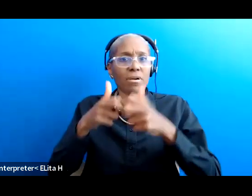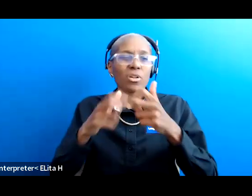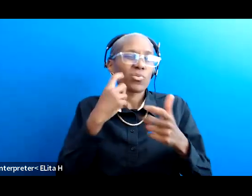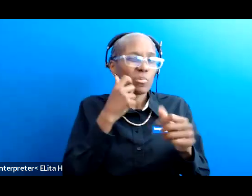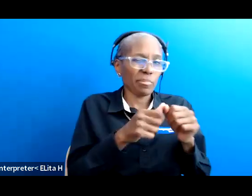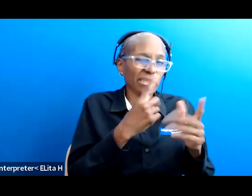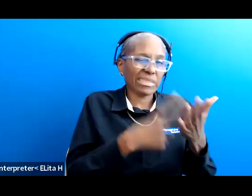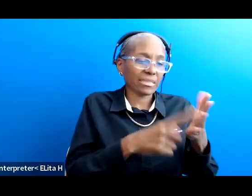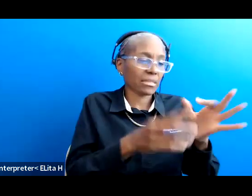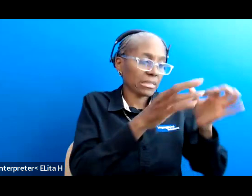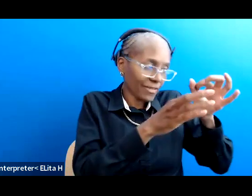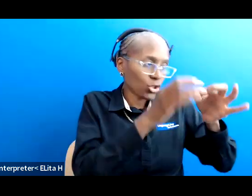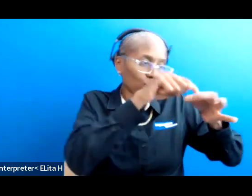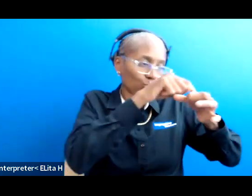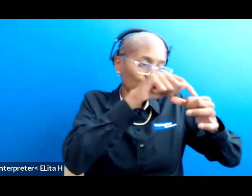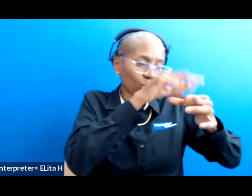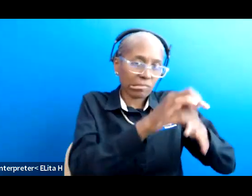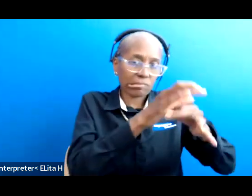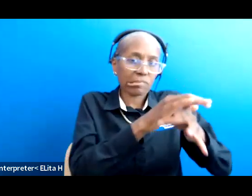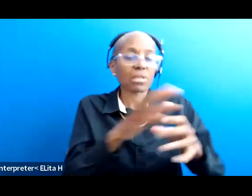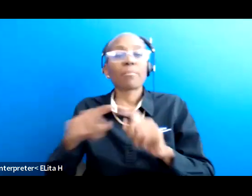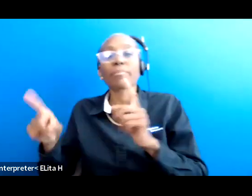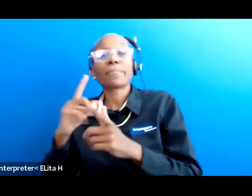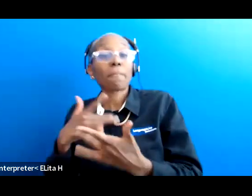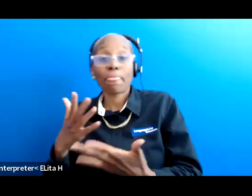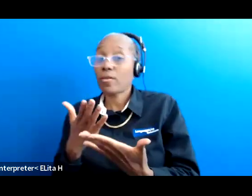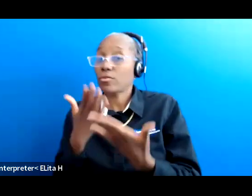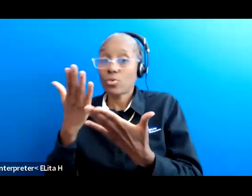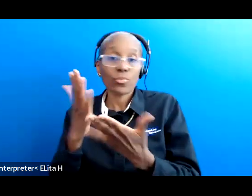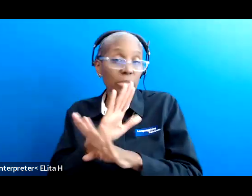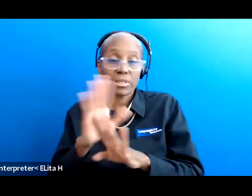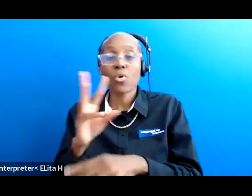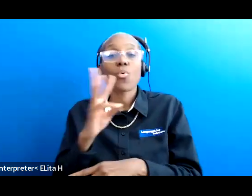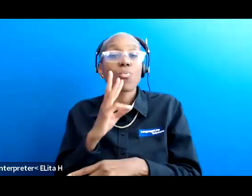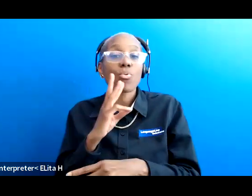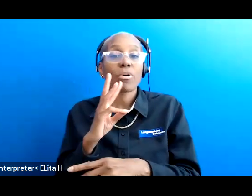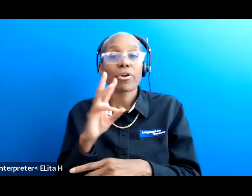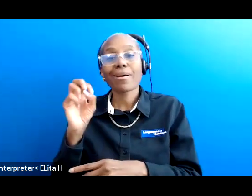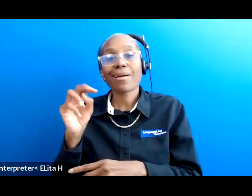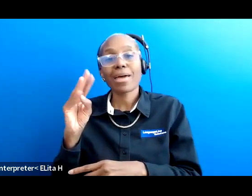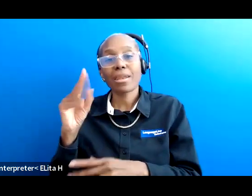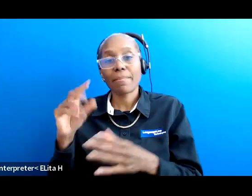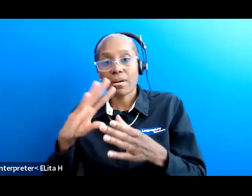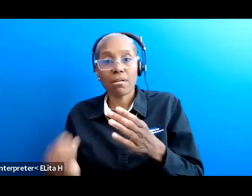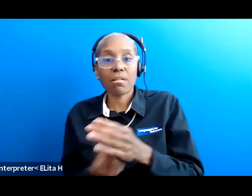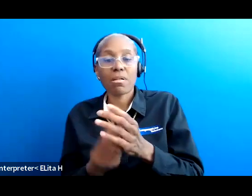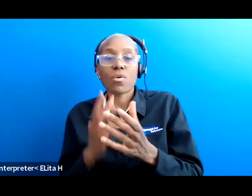So we don't usually recommend water enemas and huge volumes like that,